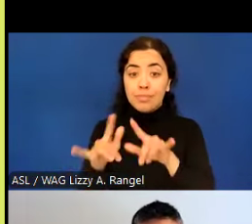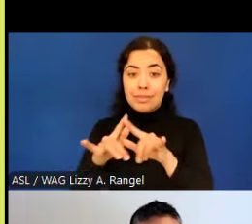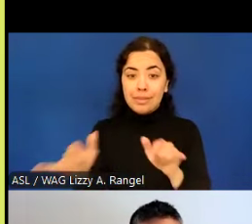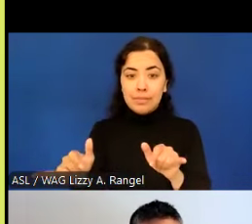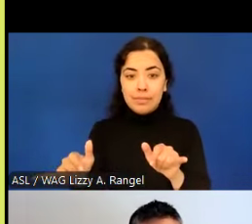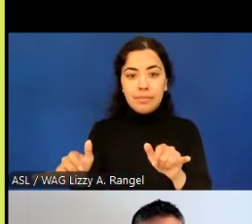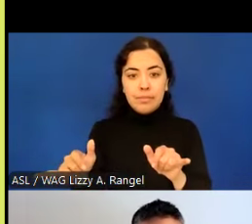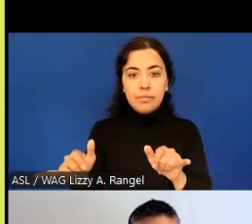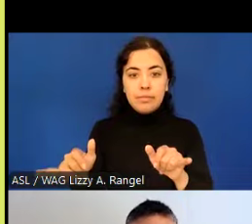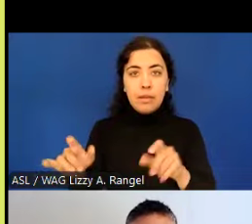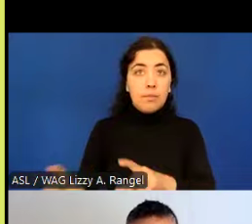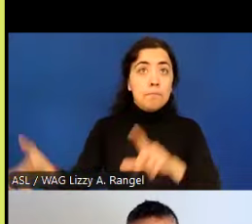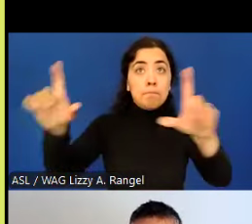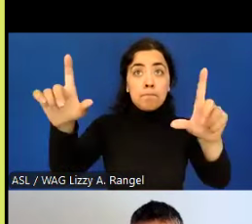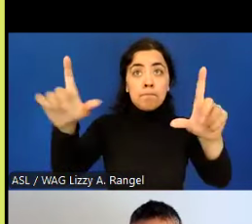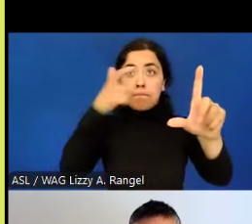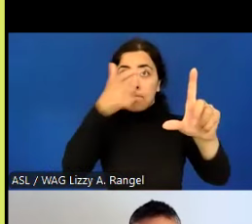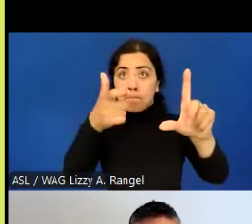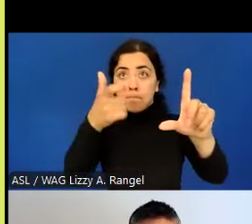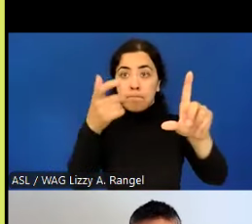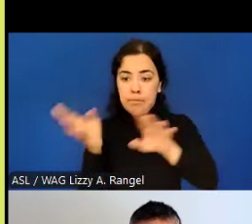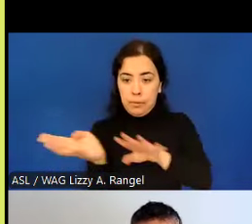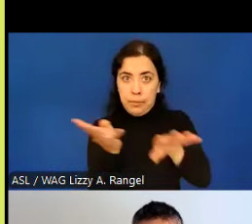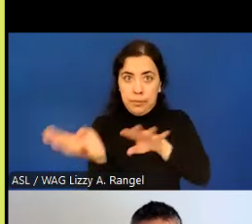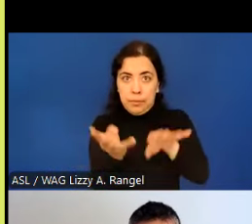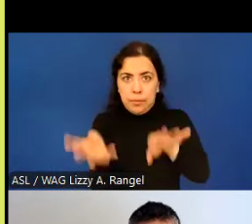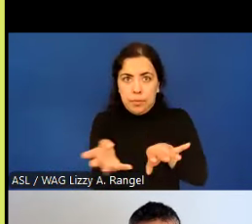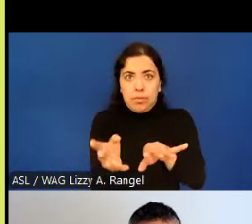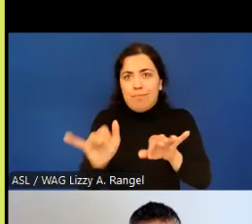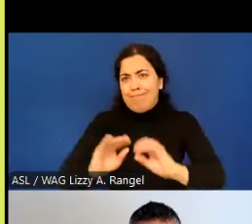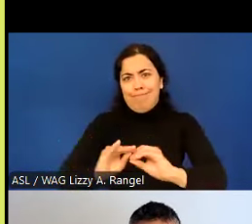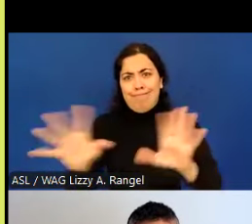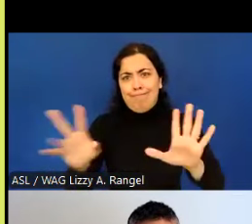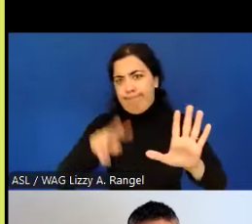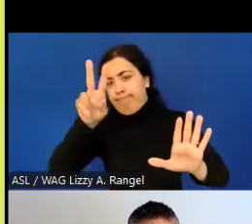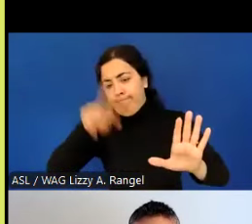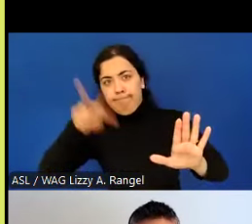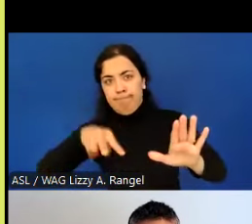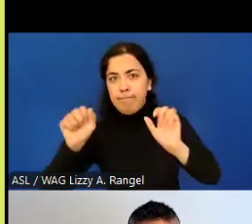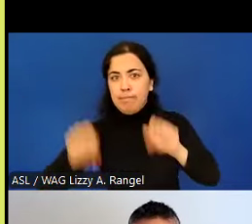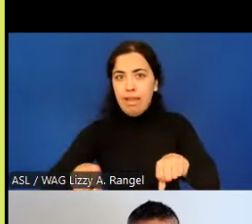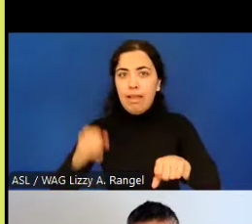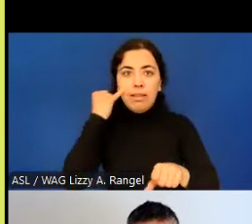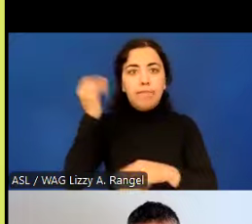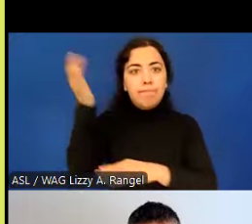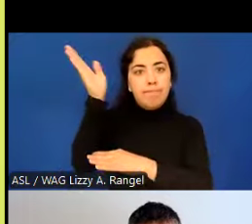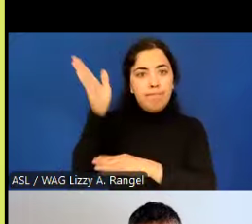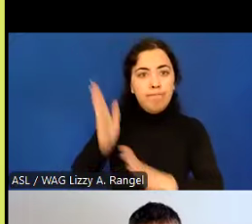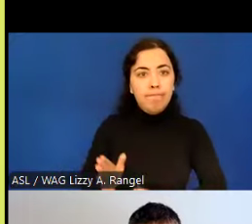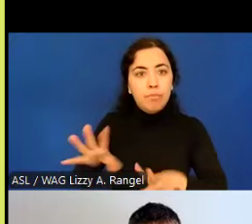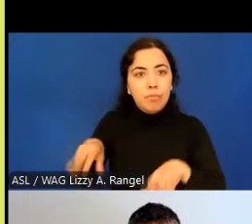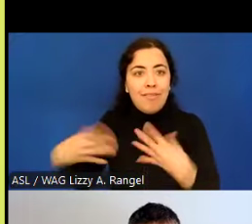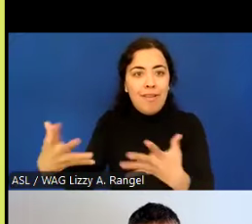is quite straightforward when using a service provider who is providing live human captions.